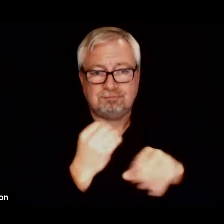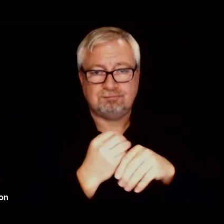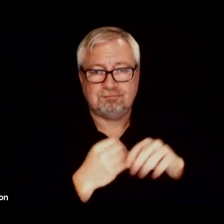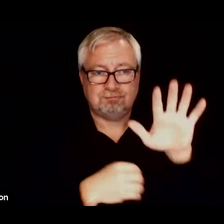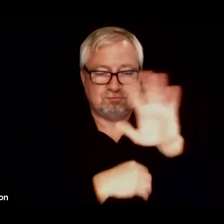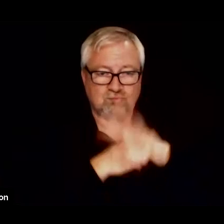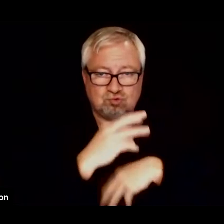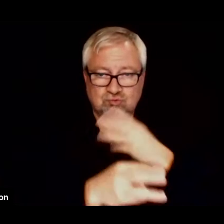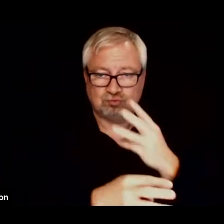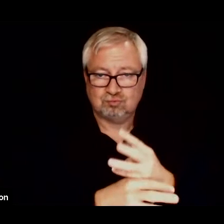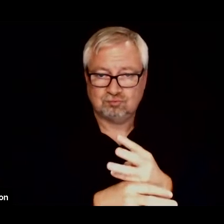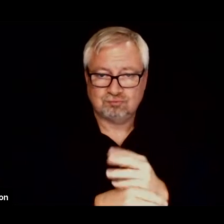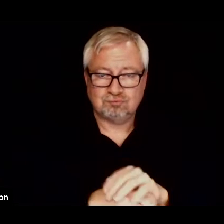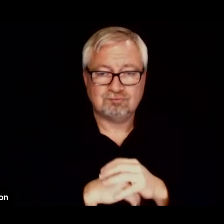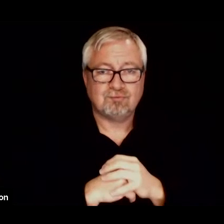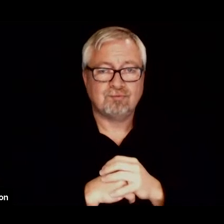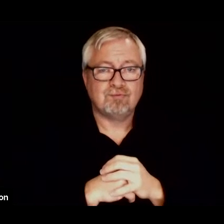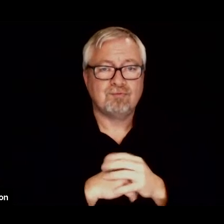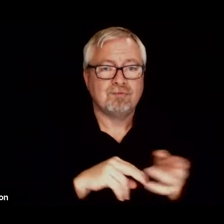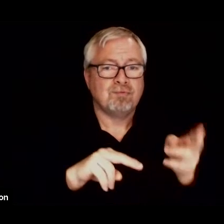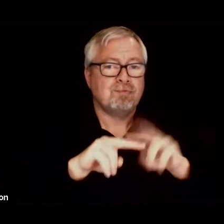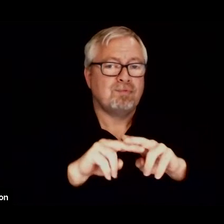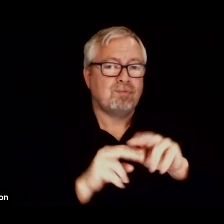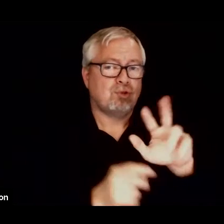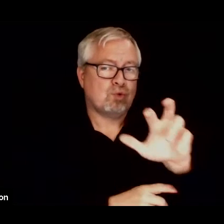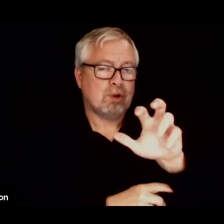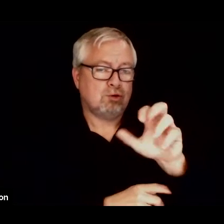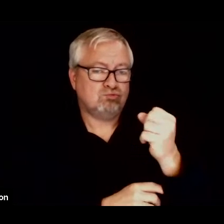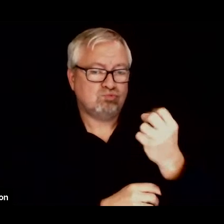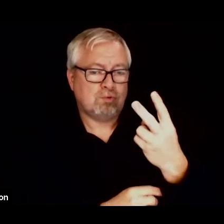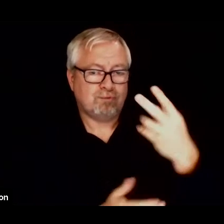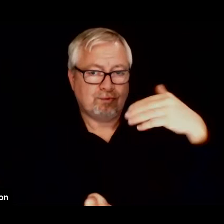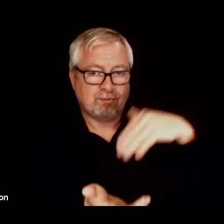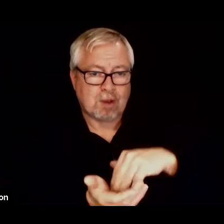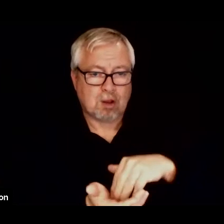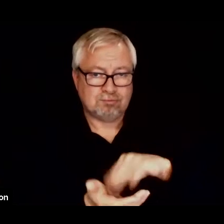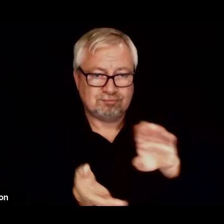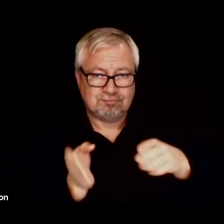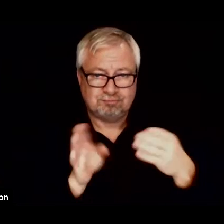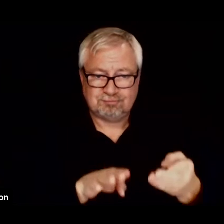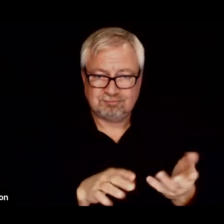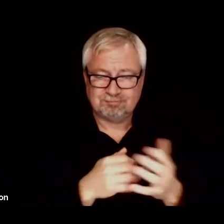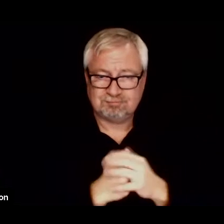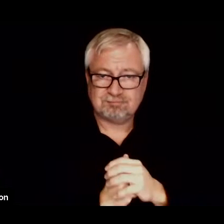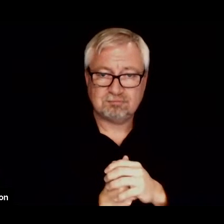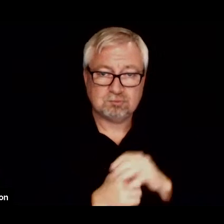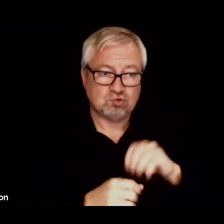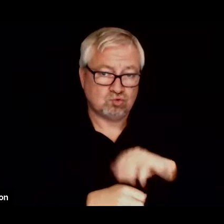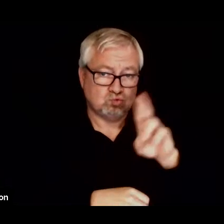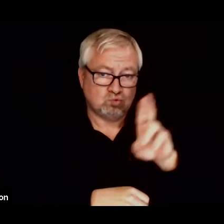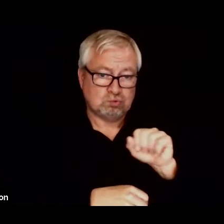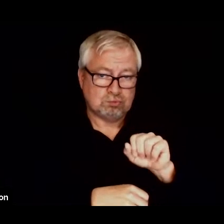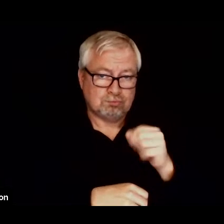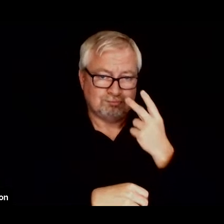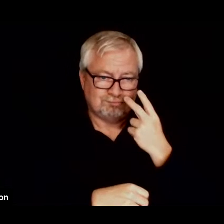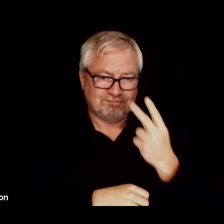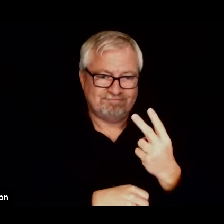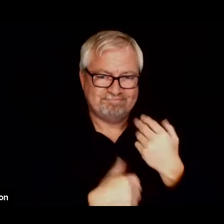hundred and eighty-six deaths. In the U.S., we've begun to see, unfortunately, most good days at or